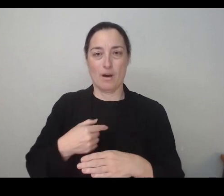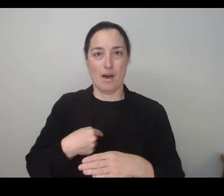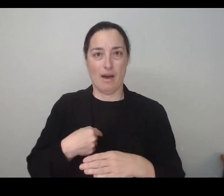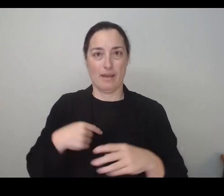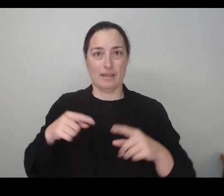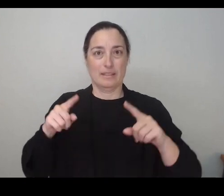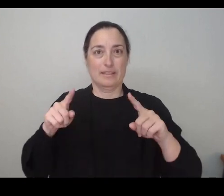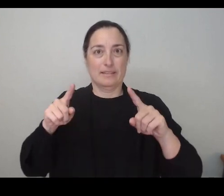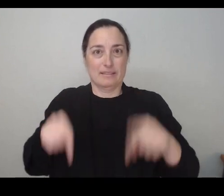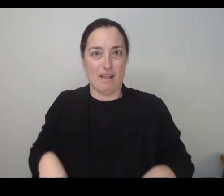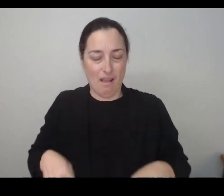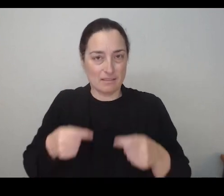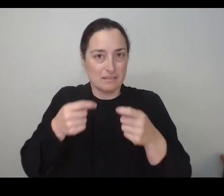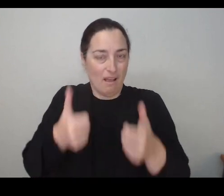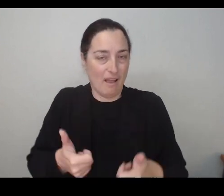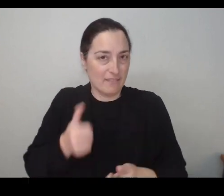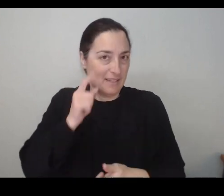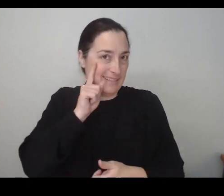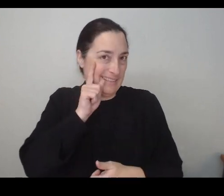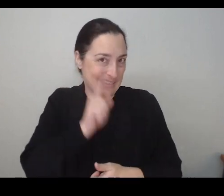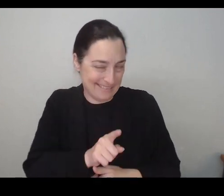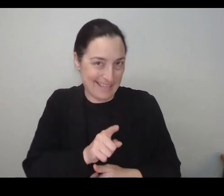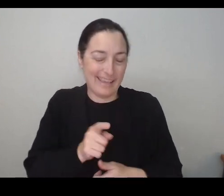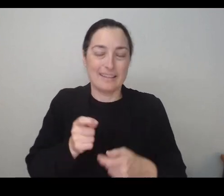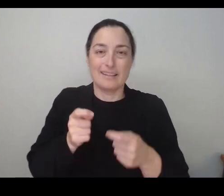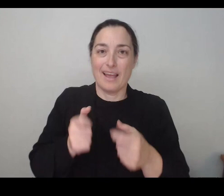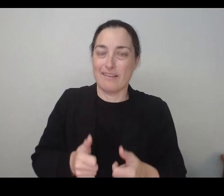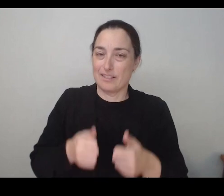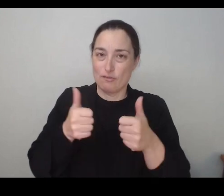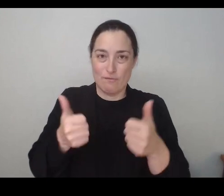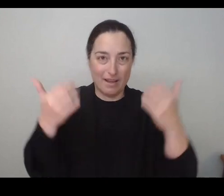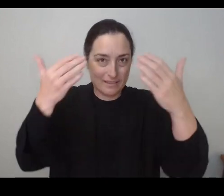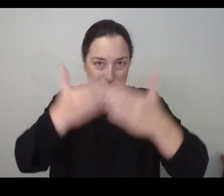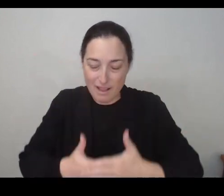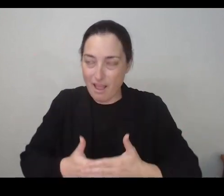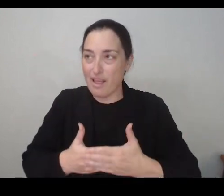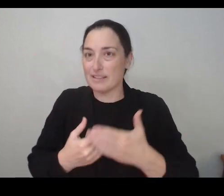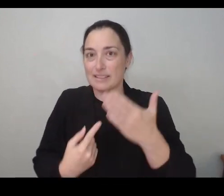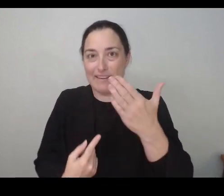After yesterday and after the great night and the great event and meeting we had,